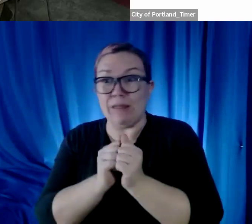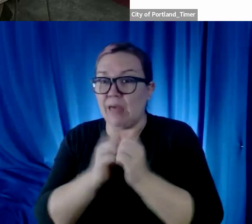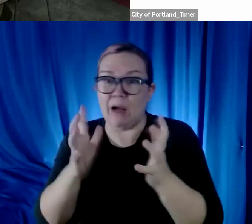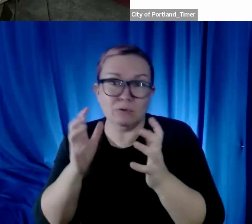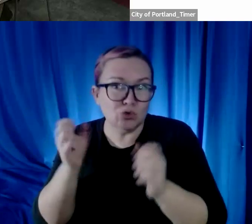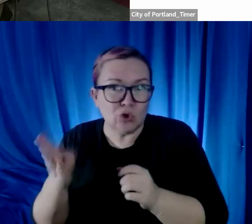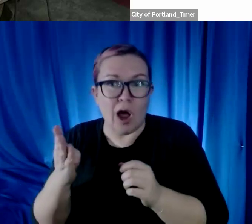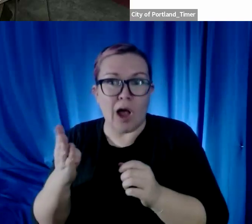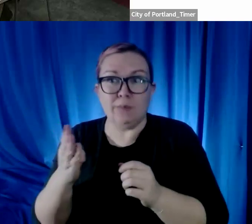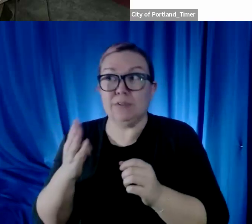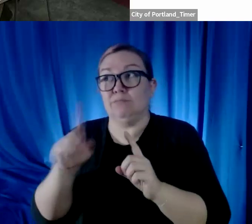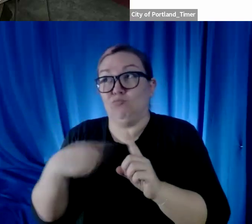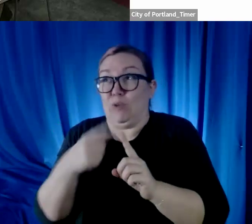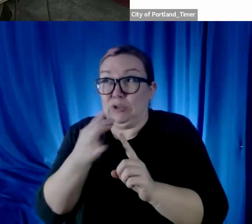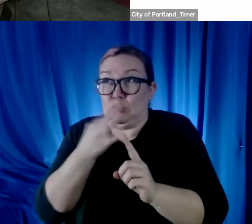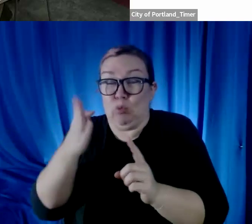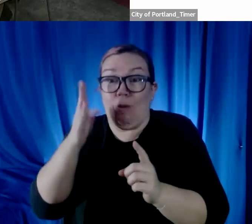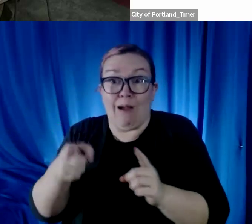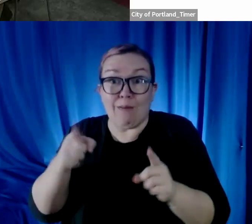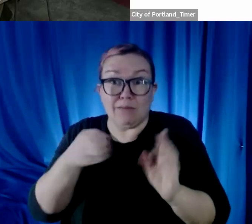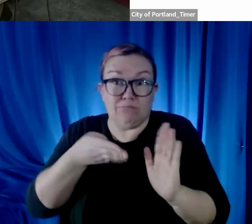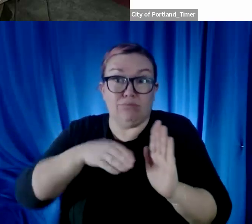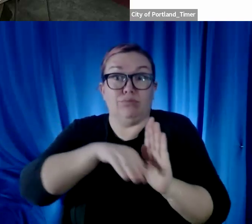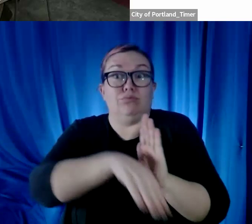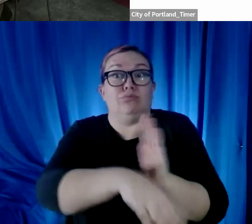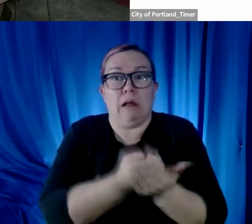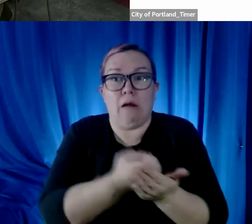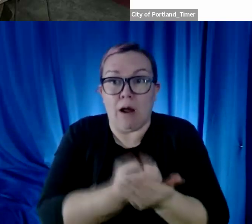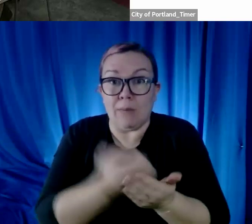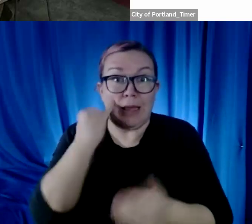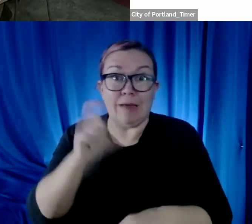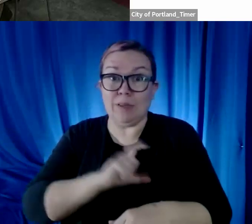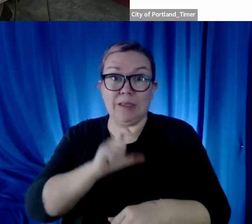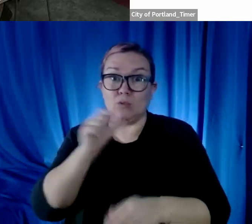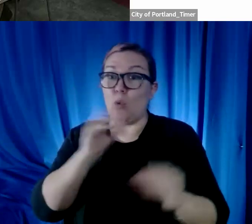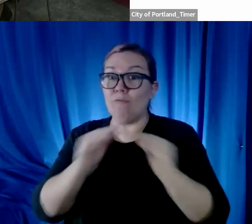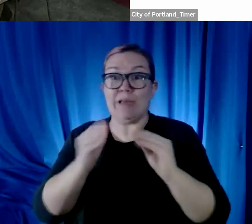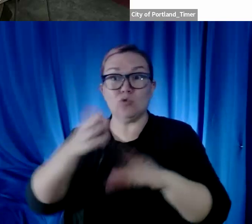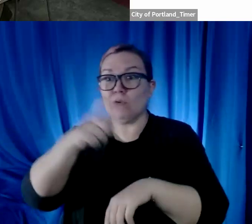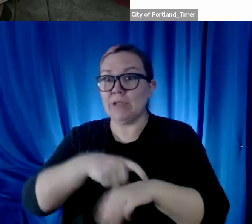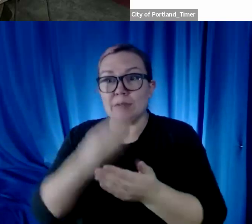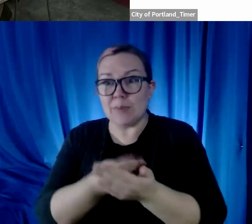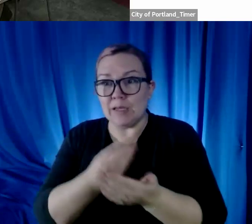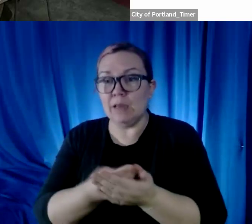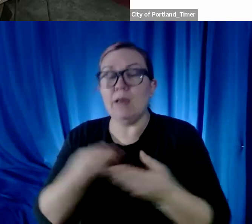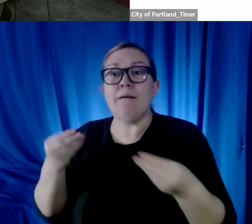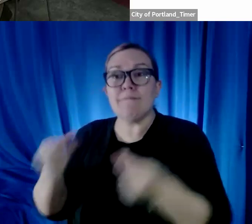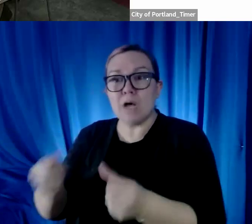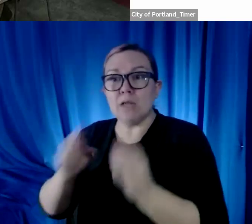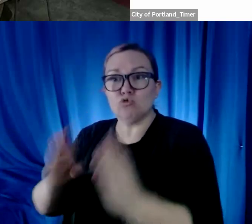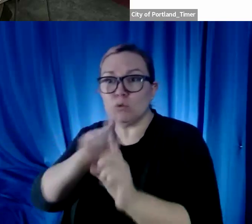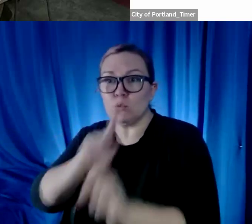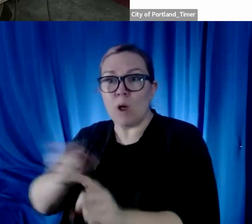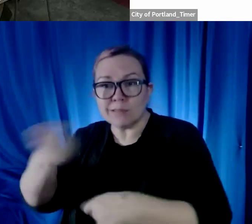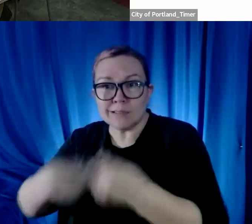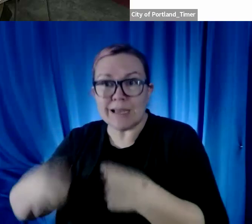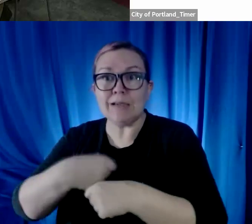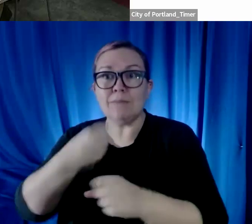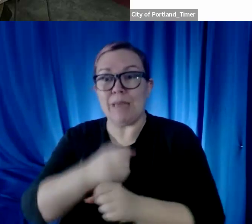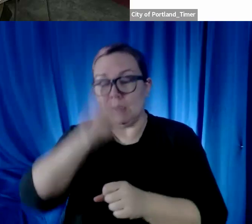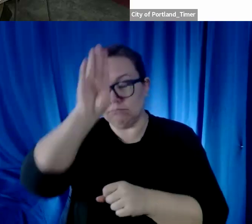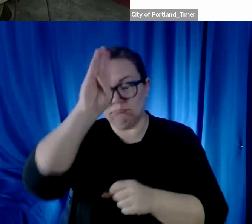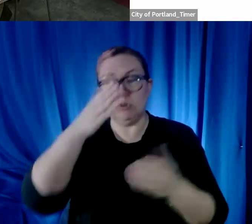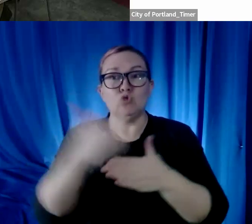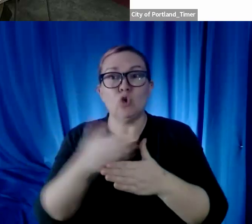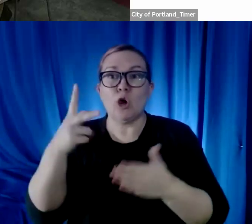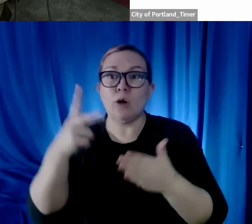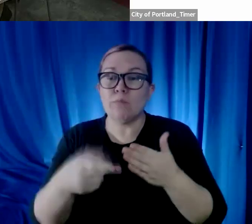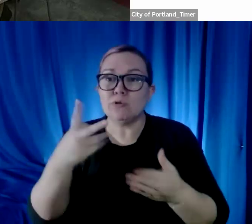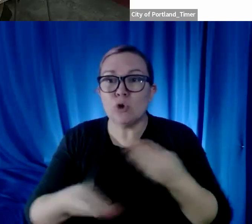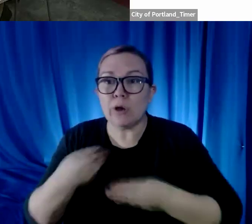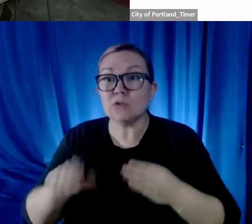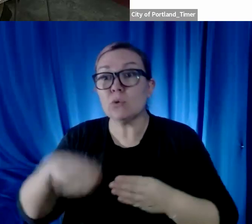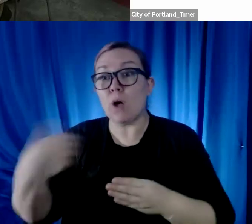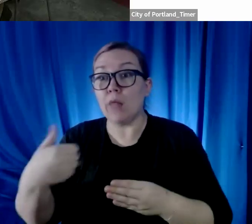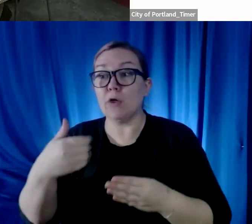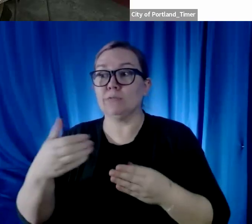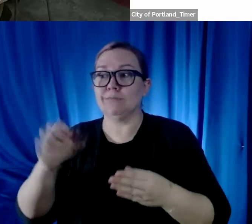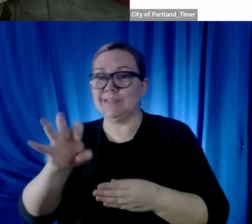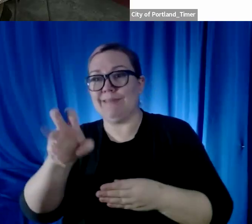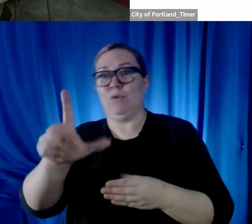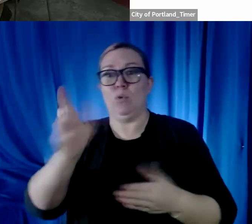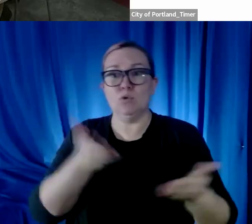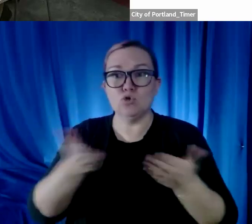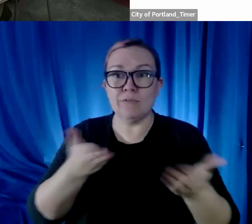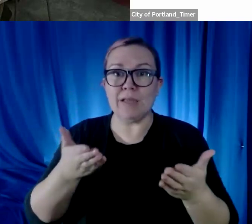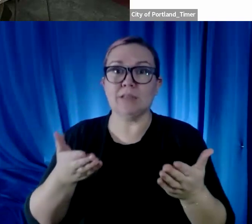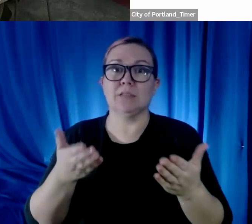That's what serving looks like to me. If police aren't going to take initiative to fix overtime spending, then fund Portland Street Response instead and make PPB share budget cuts so that other hardworking civil servants who make do with so much less don't have to.